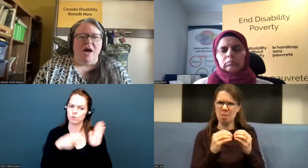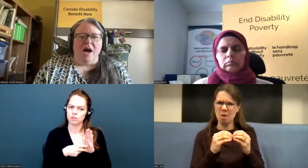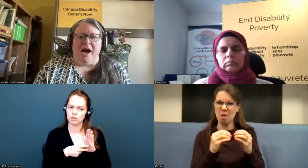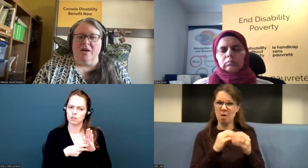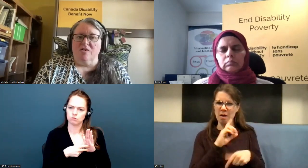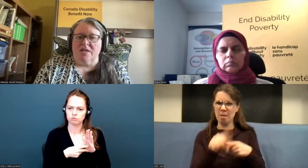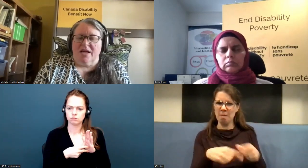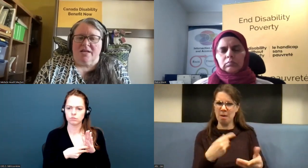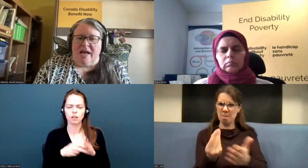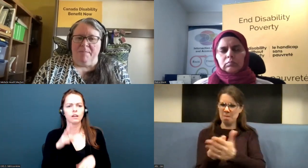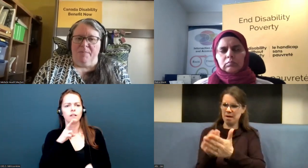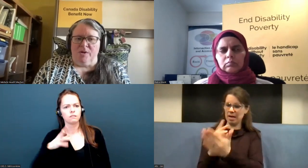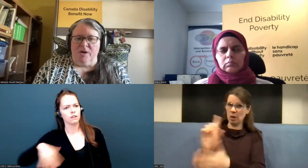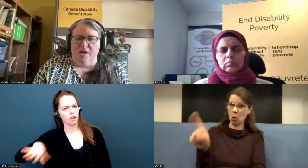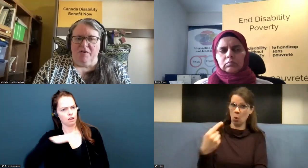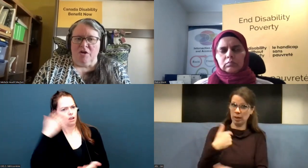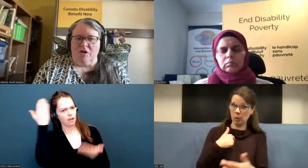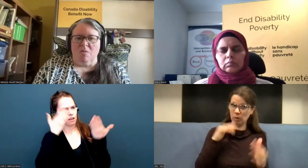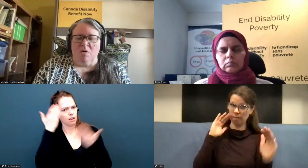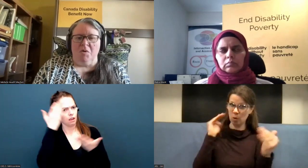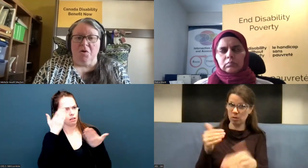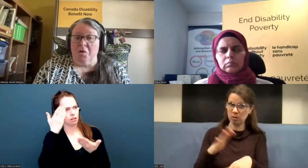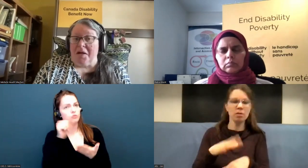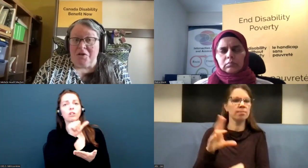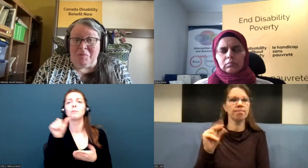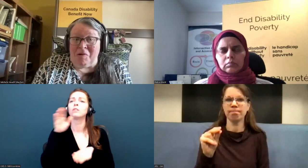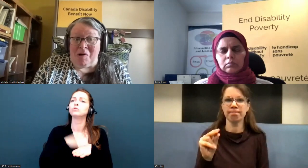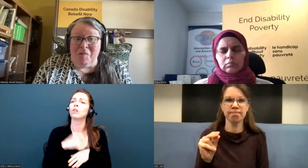I USE THE EXAMPLE OF A YOUNG WOMAN WHO I DON'T KNOW.